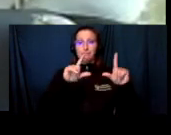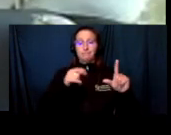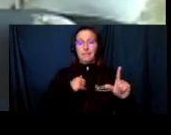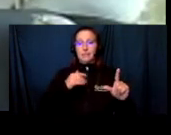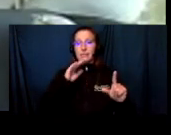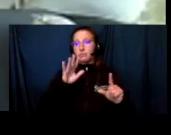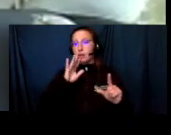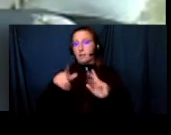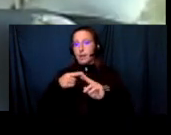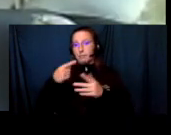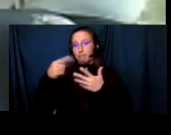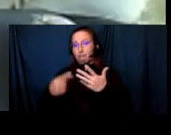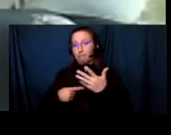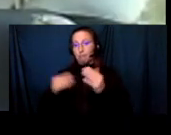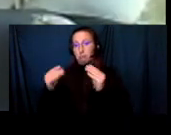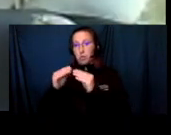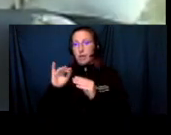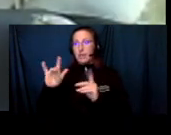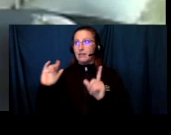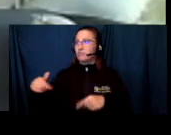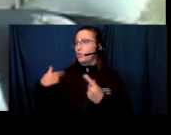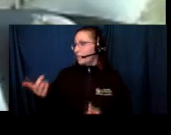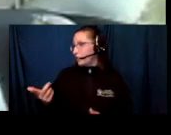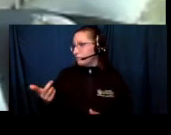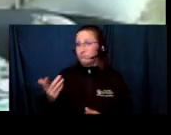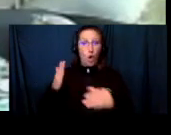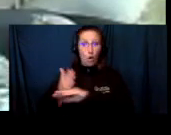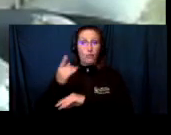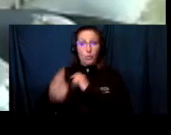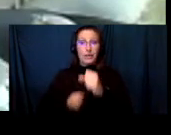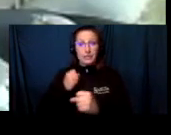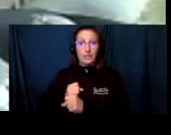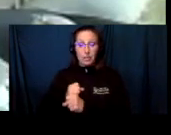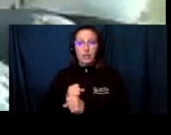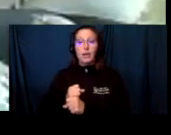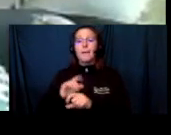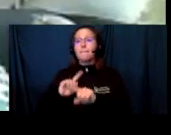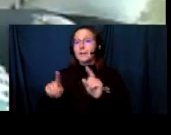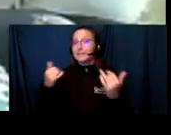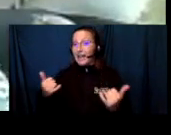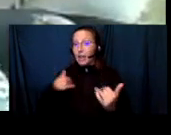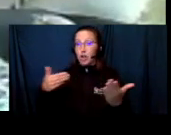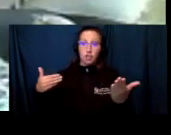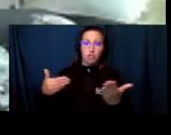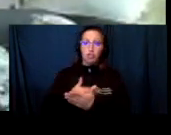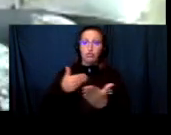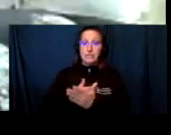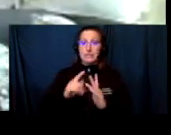are that's been happening for over a year now. But our newest initiative with this new grant